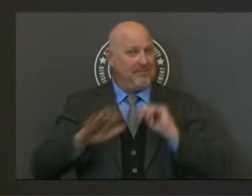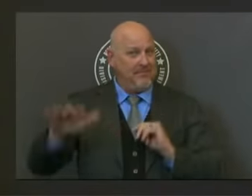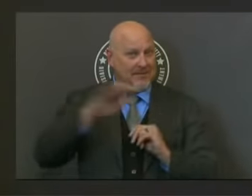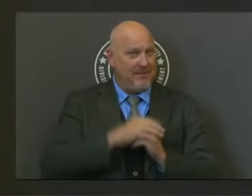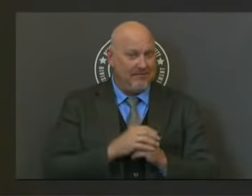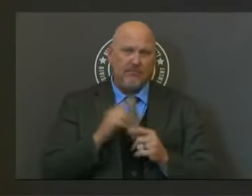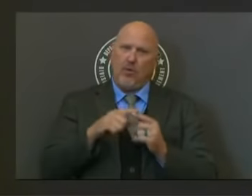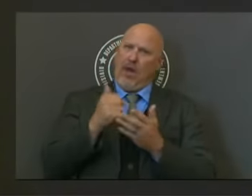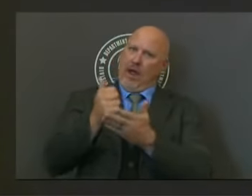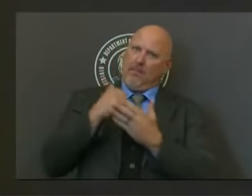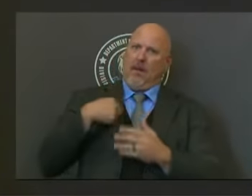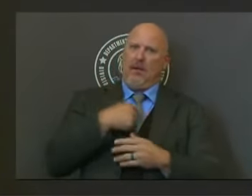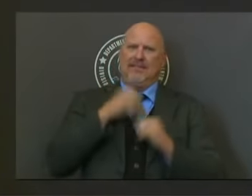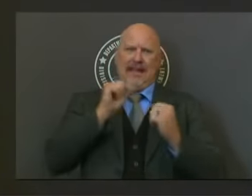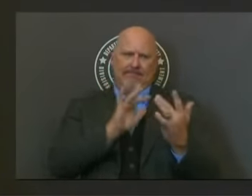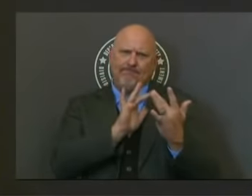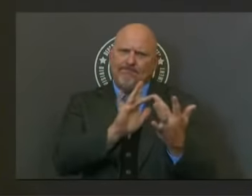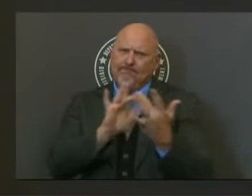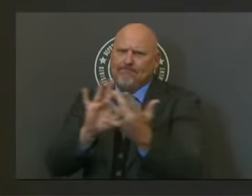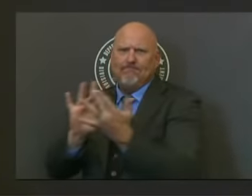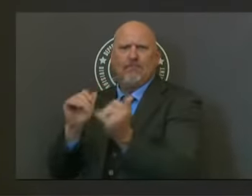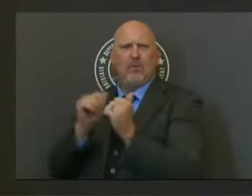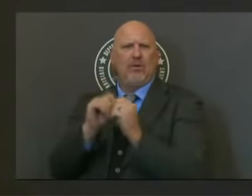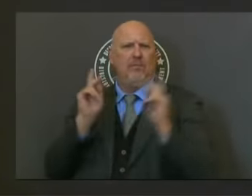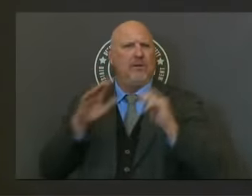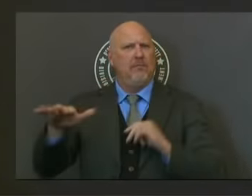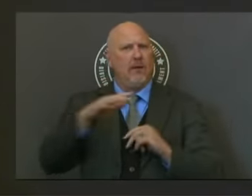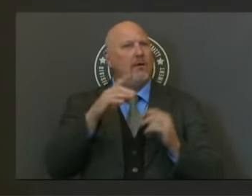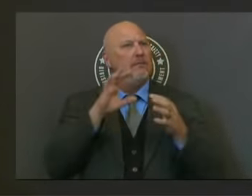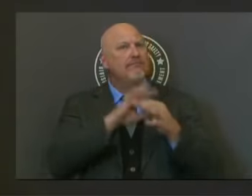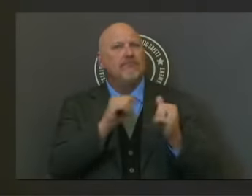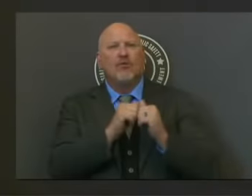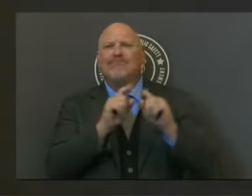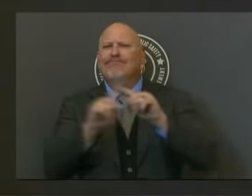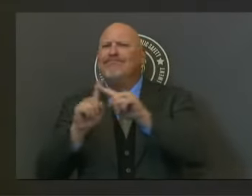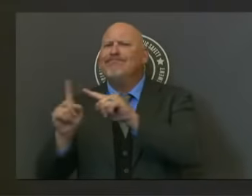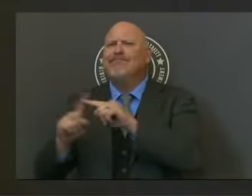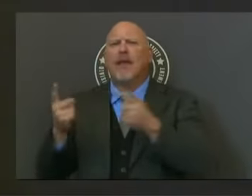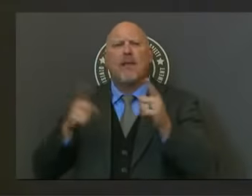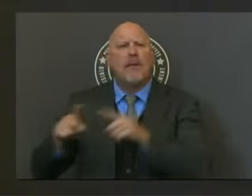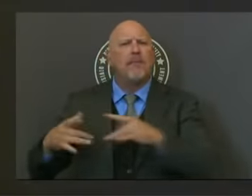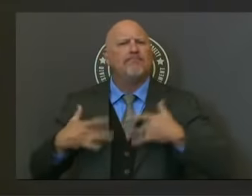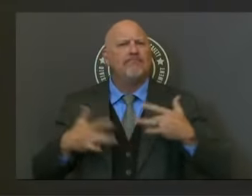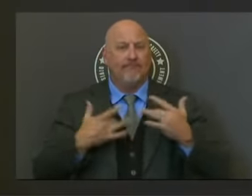and answer questions and hopefully get them directions